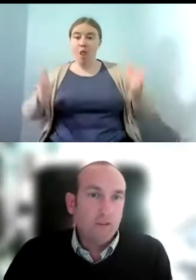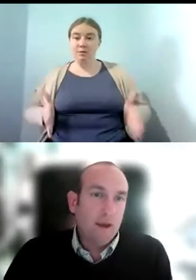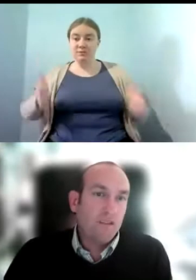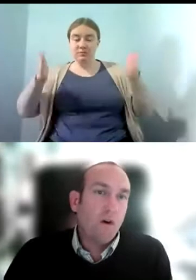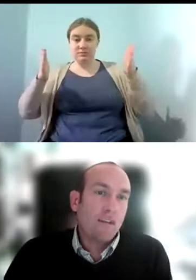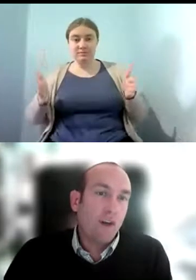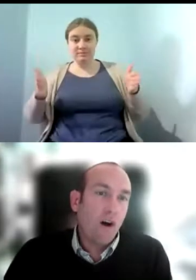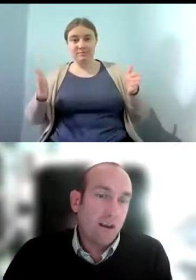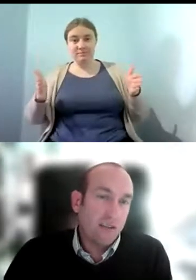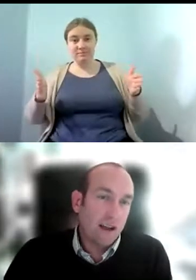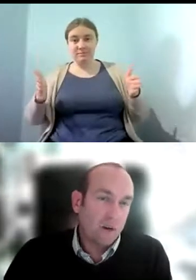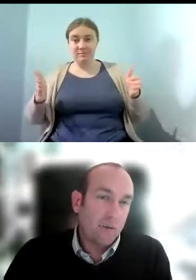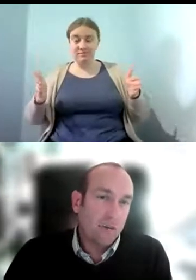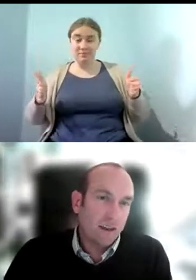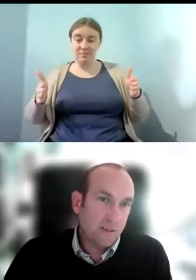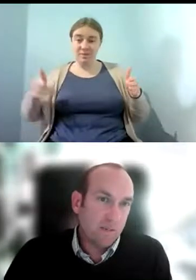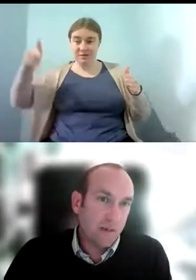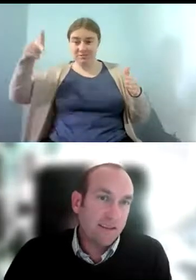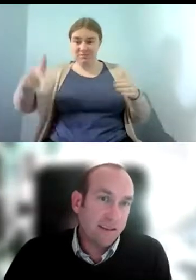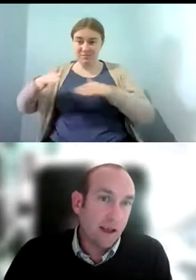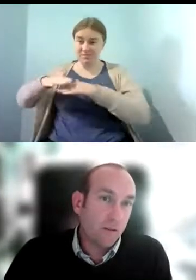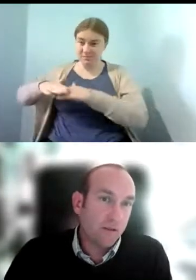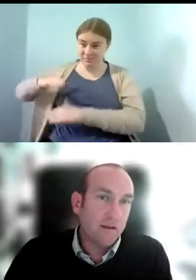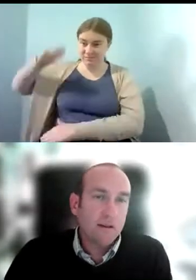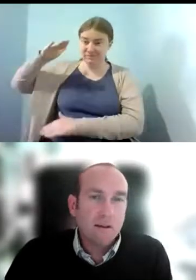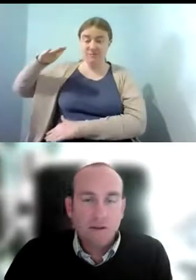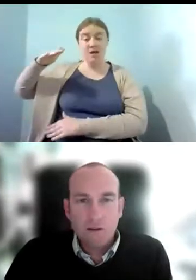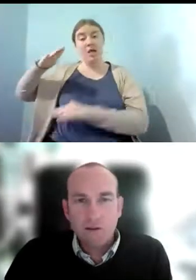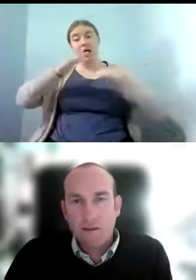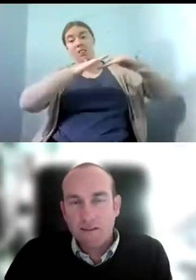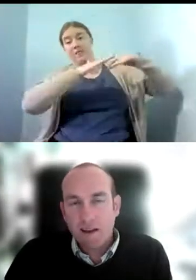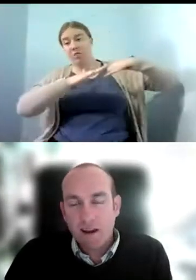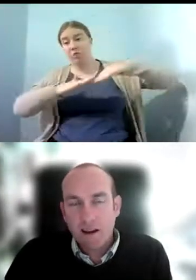end twice as high as the actual fish pass itself through through this area here